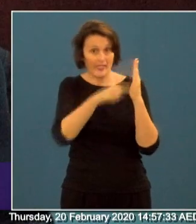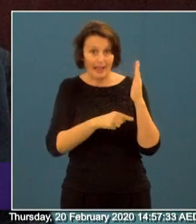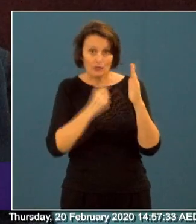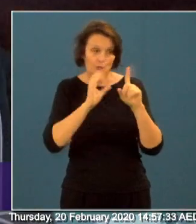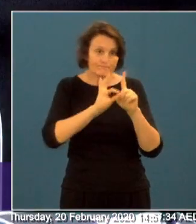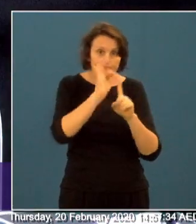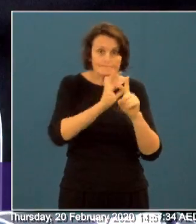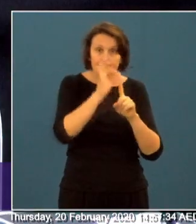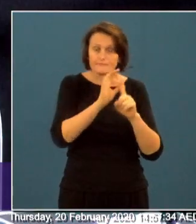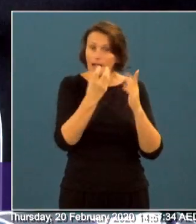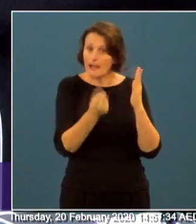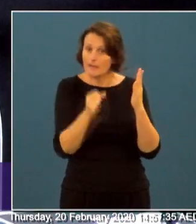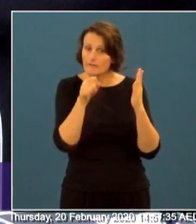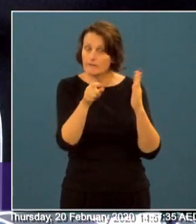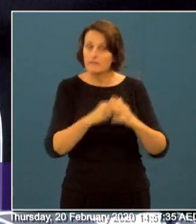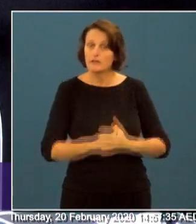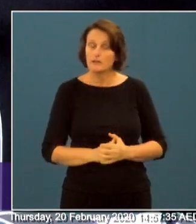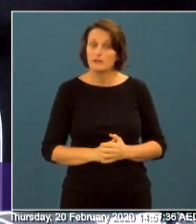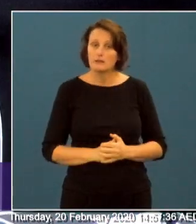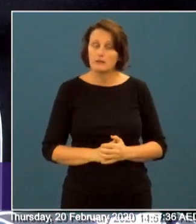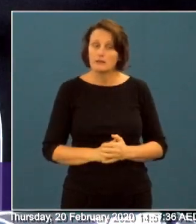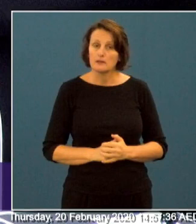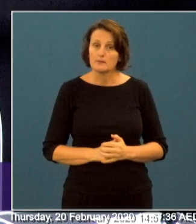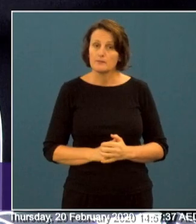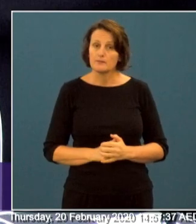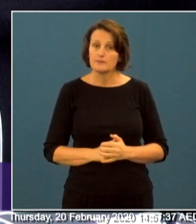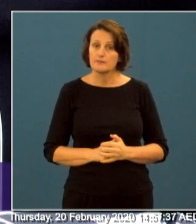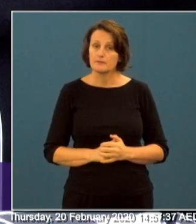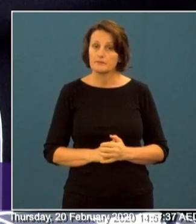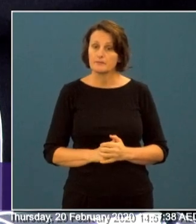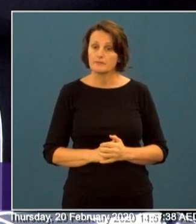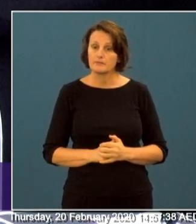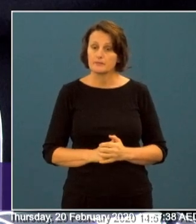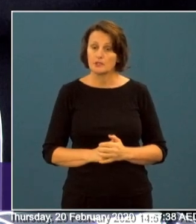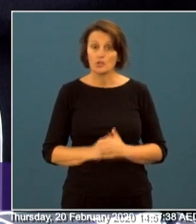And is the idea that the Essentials document,